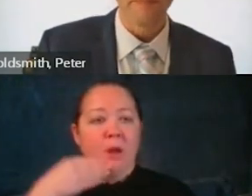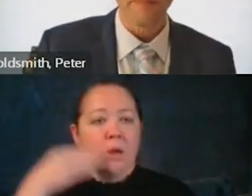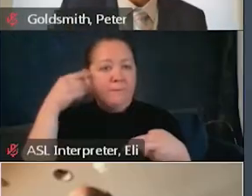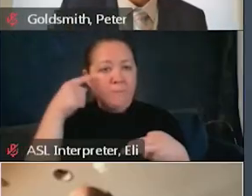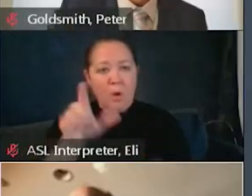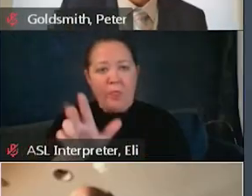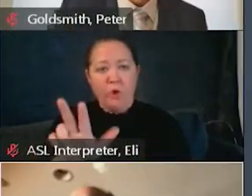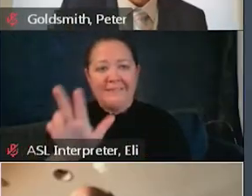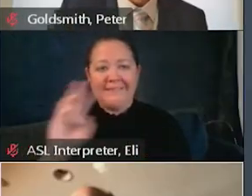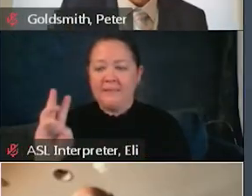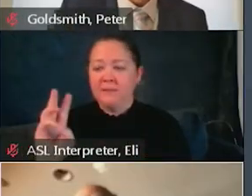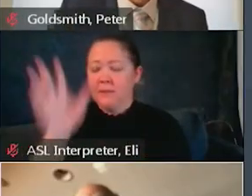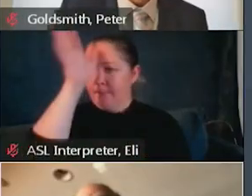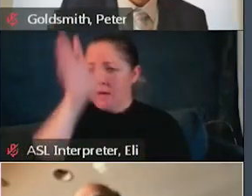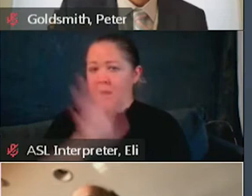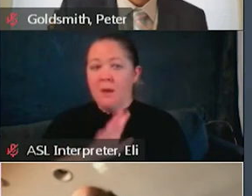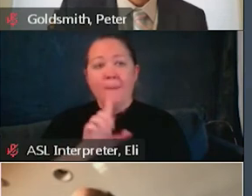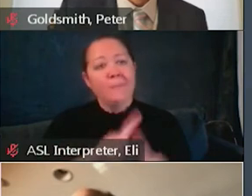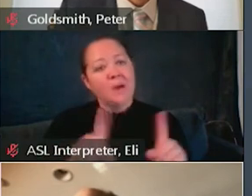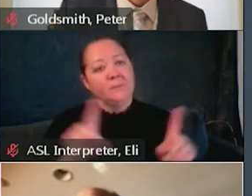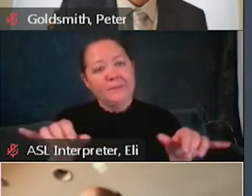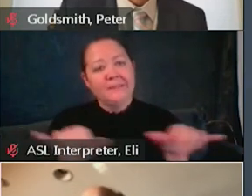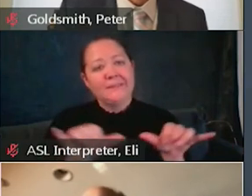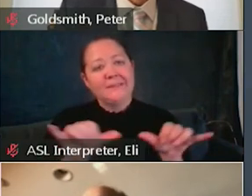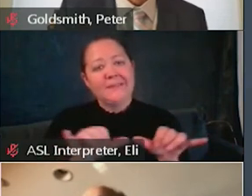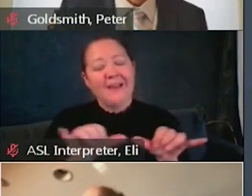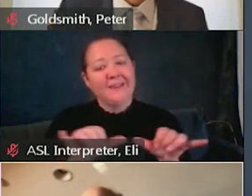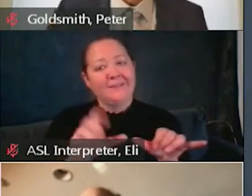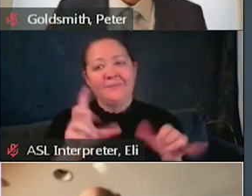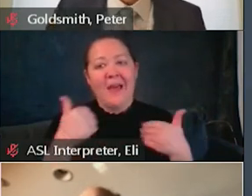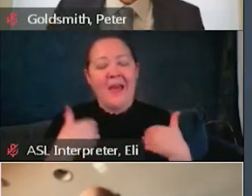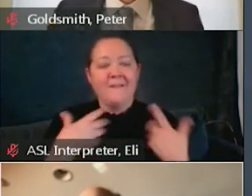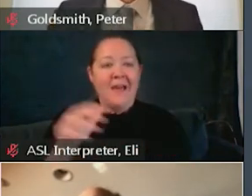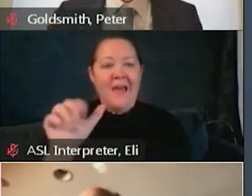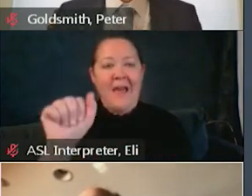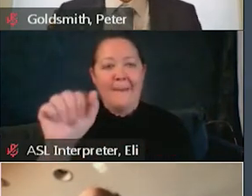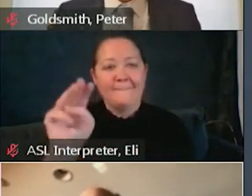it provides little the way of actual amenities. Next slide.